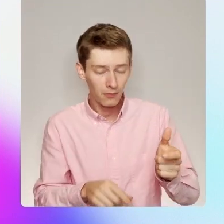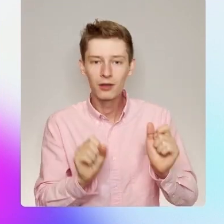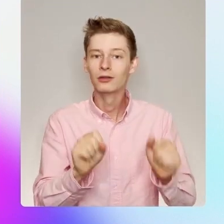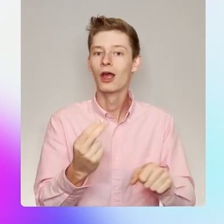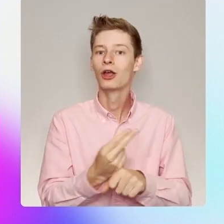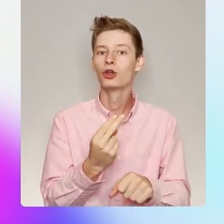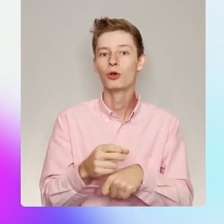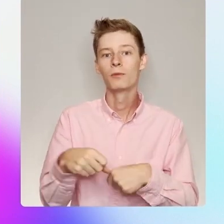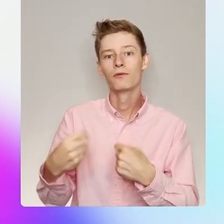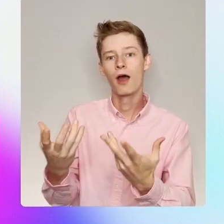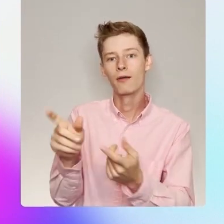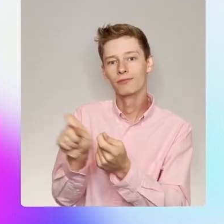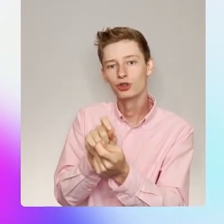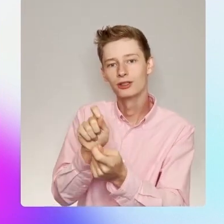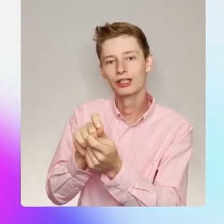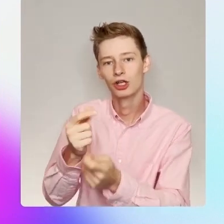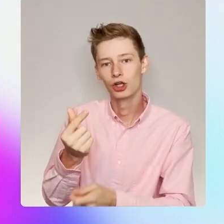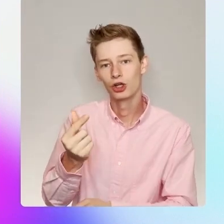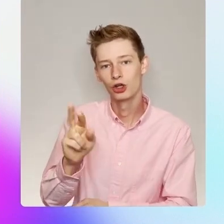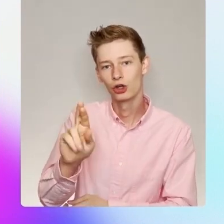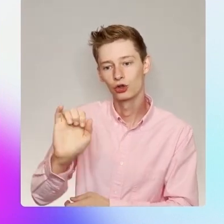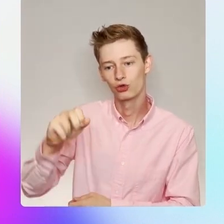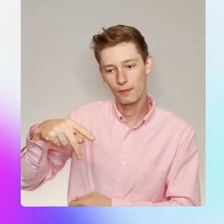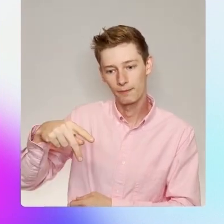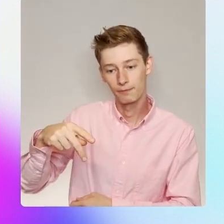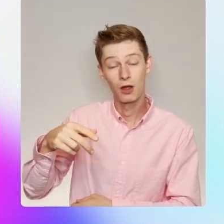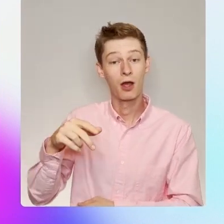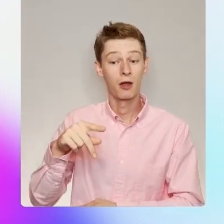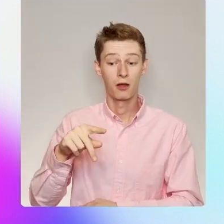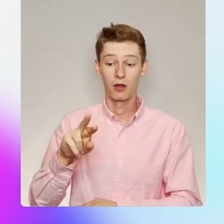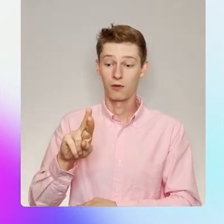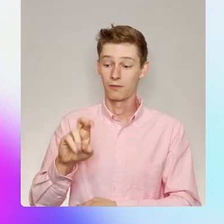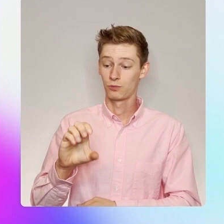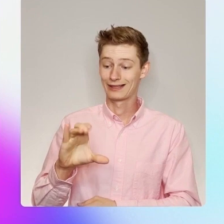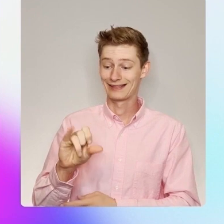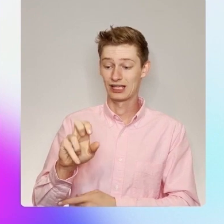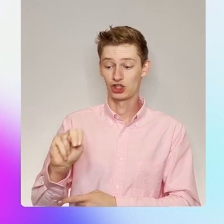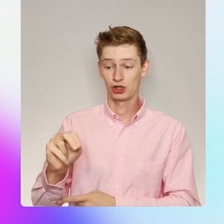to enable a Precision Grip Interaction. Precision Grip enables a natural